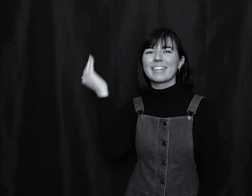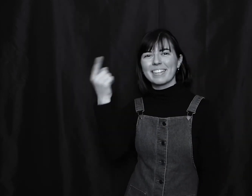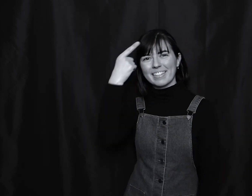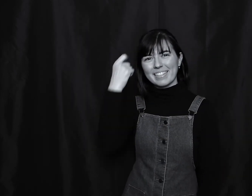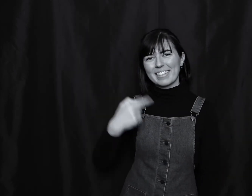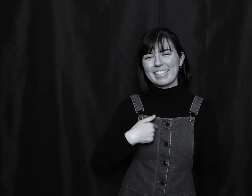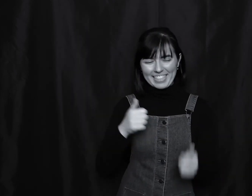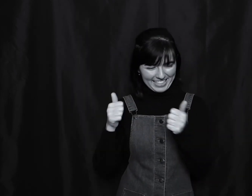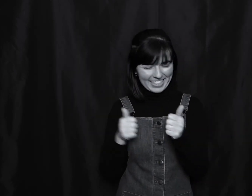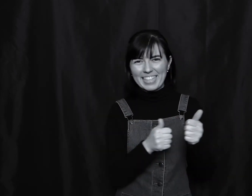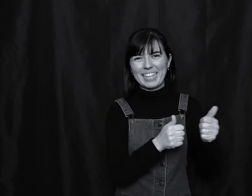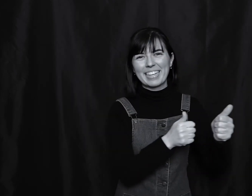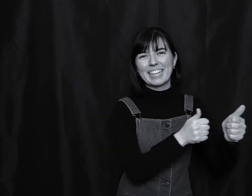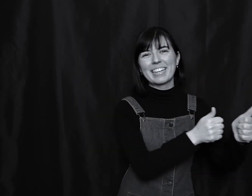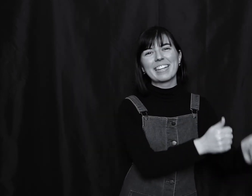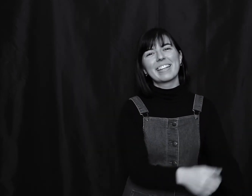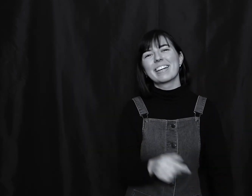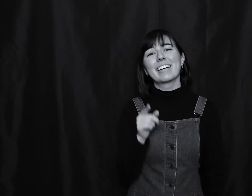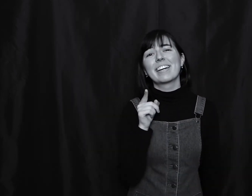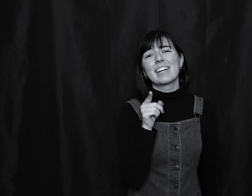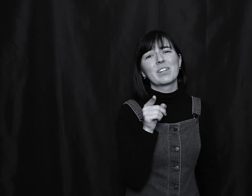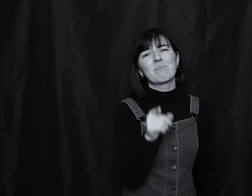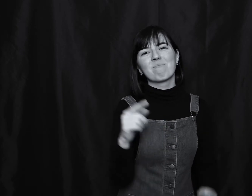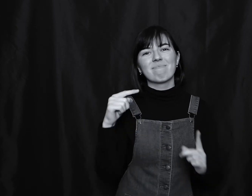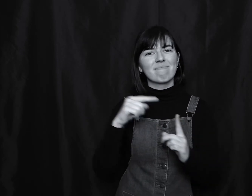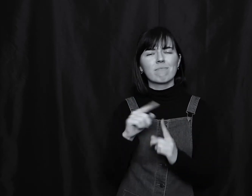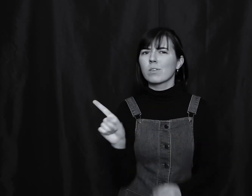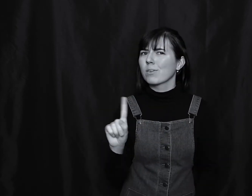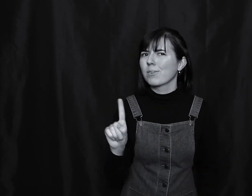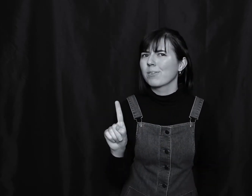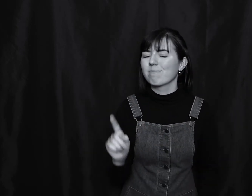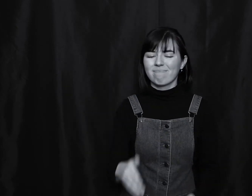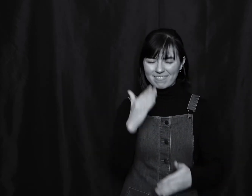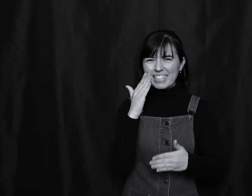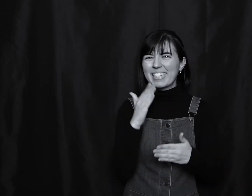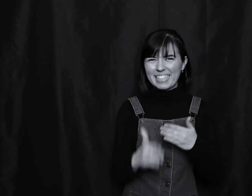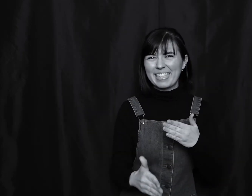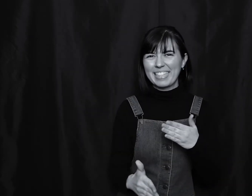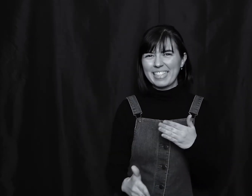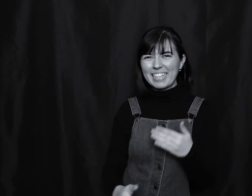Because I follow you to where? End